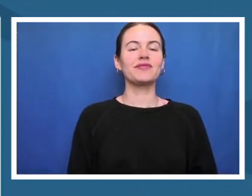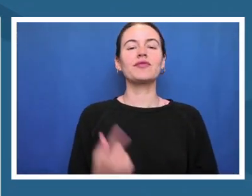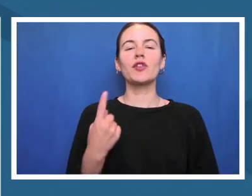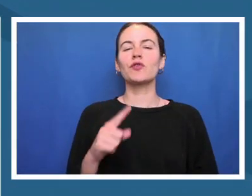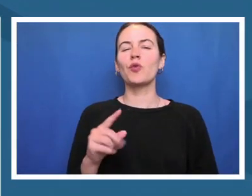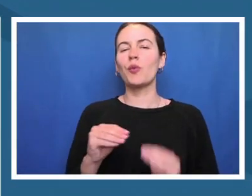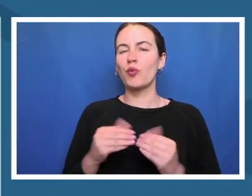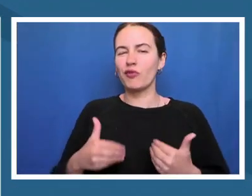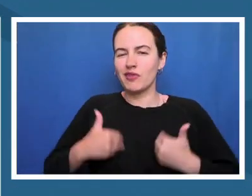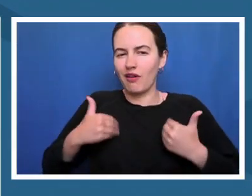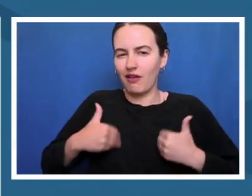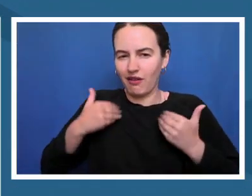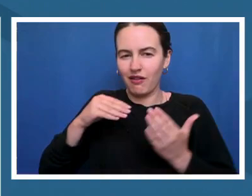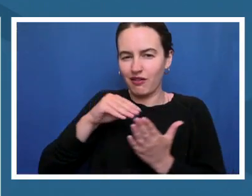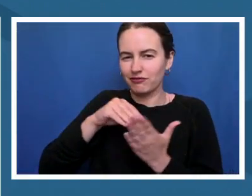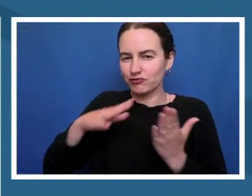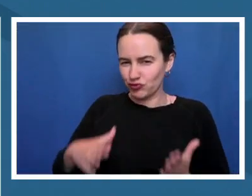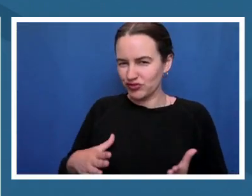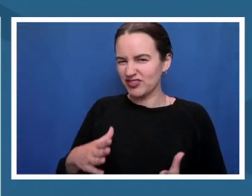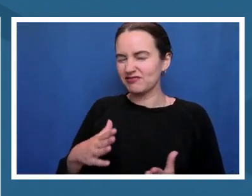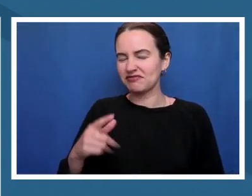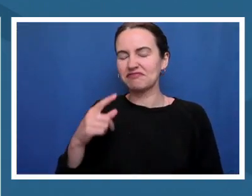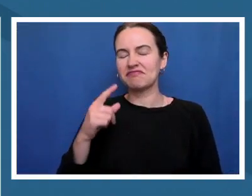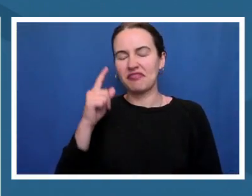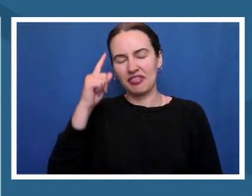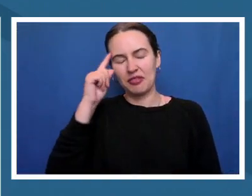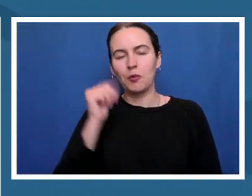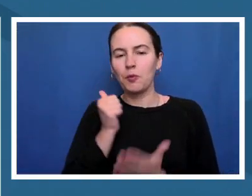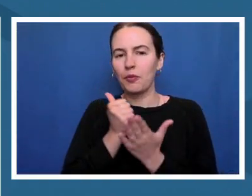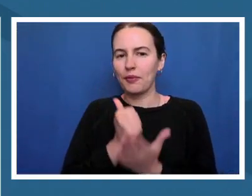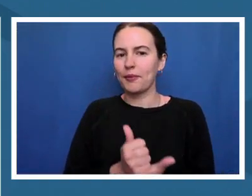students